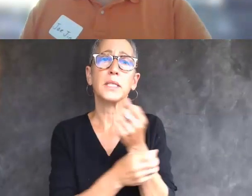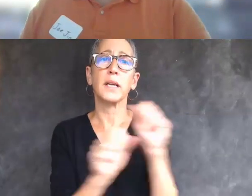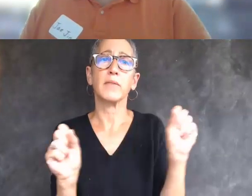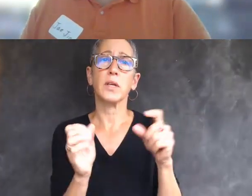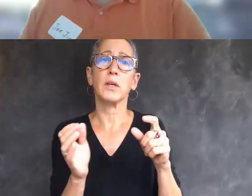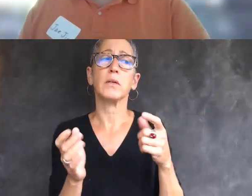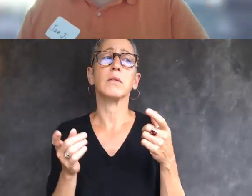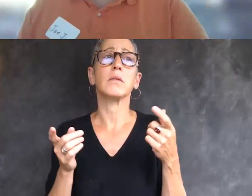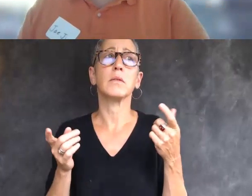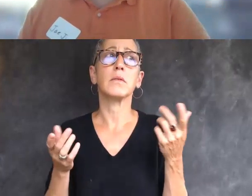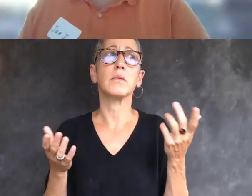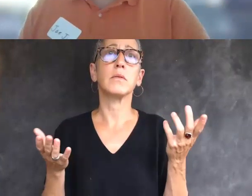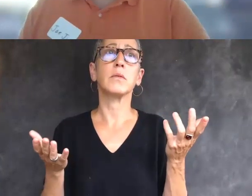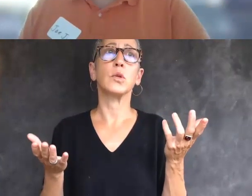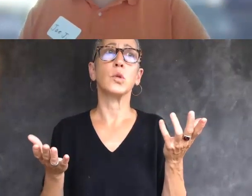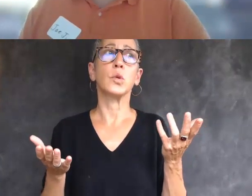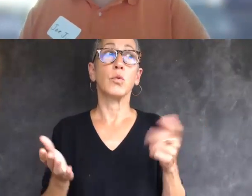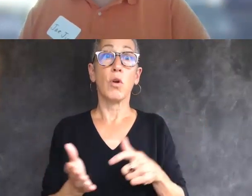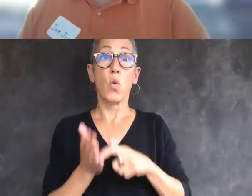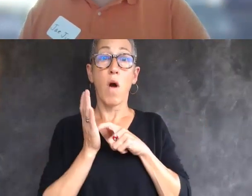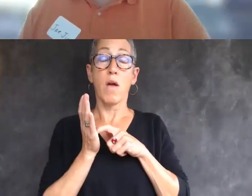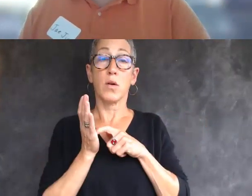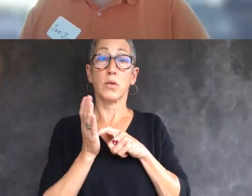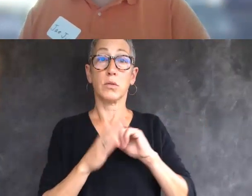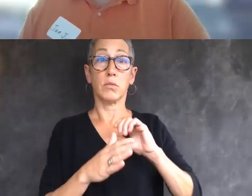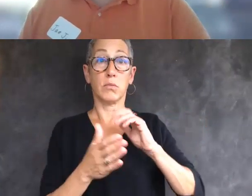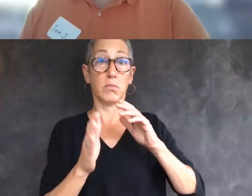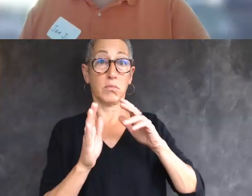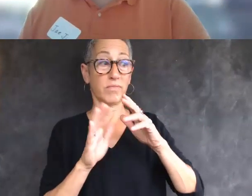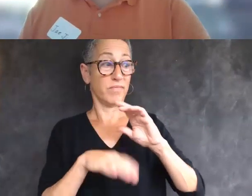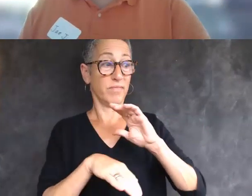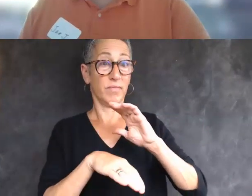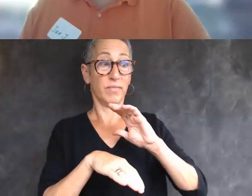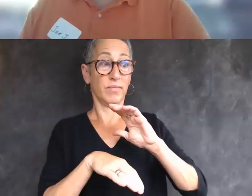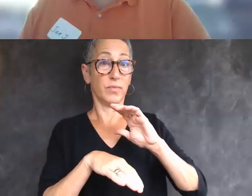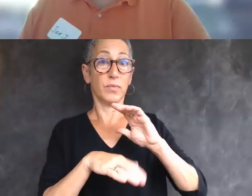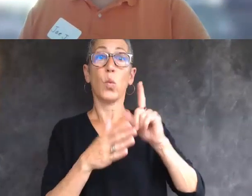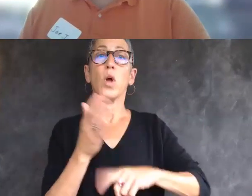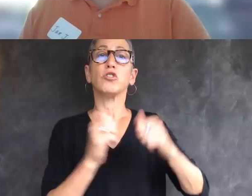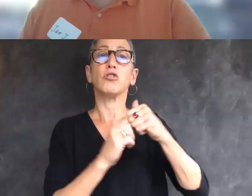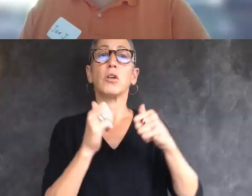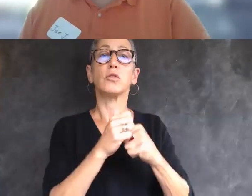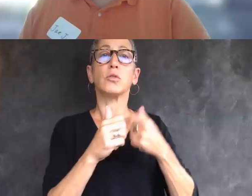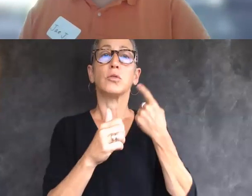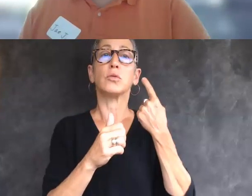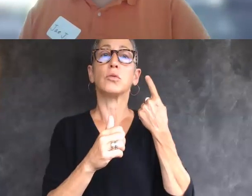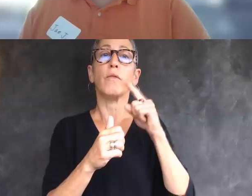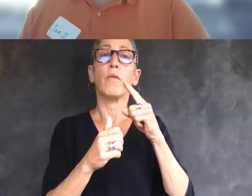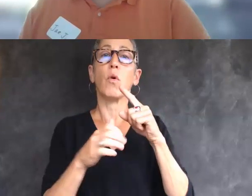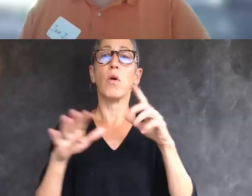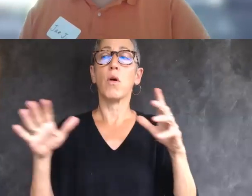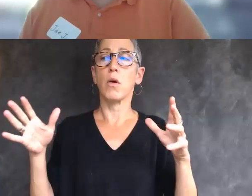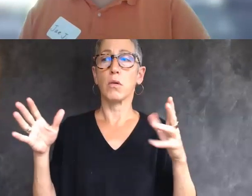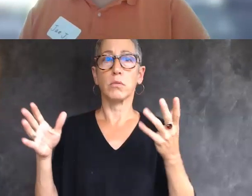So, I